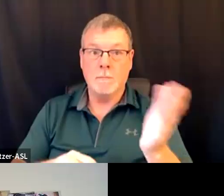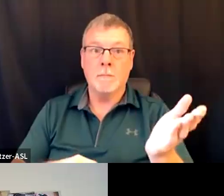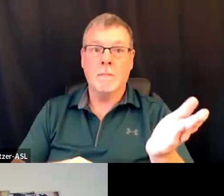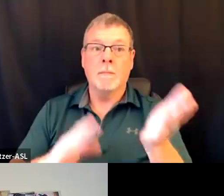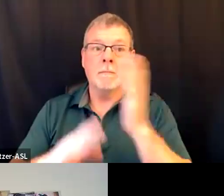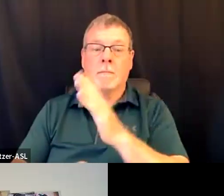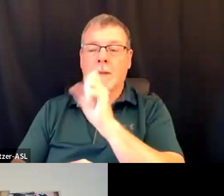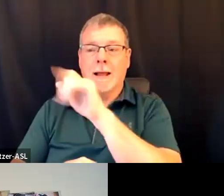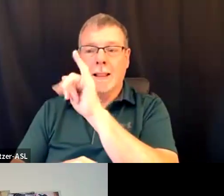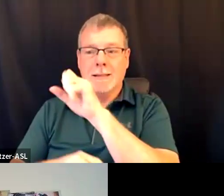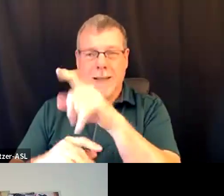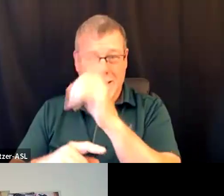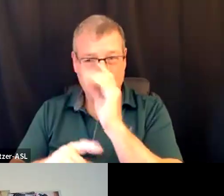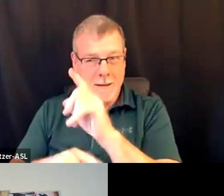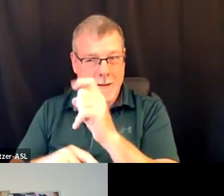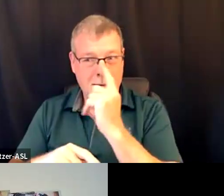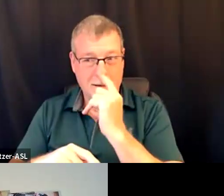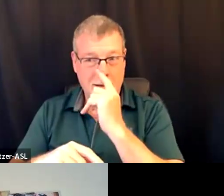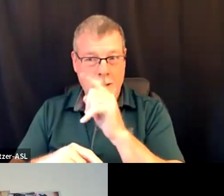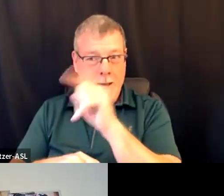on whether or not you would put that in HMIS as well.